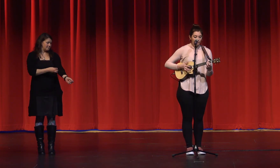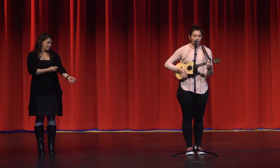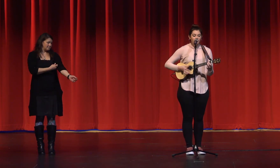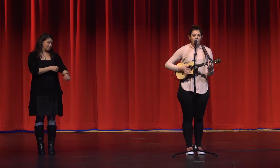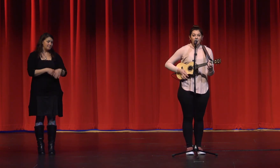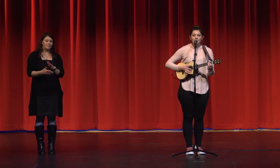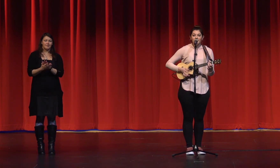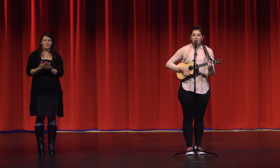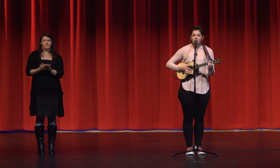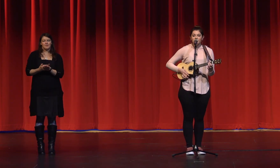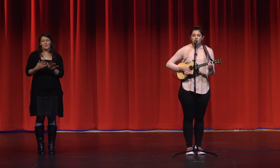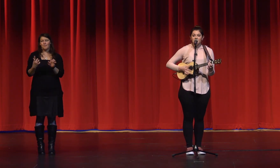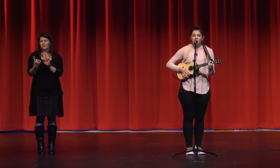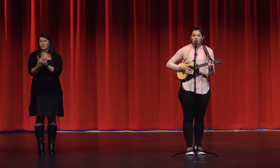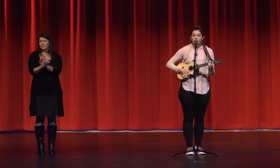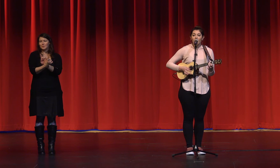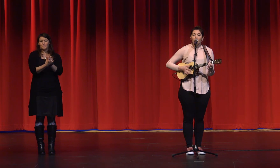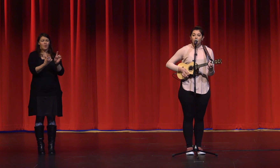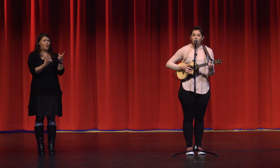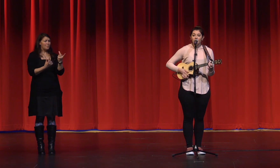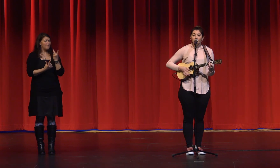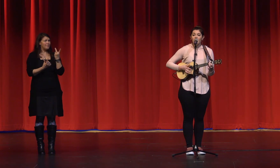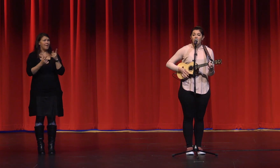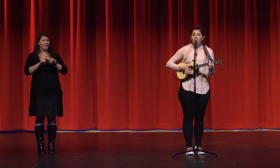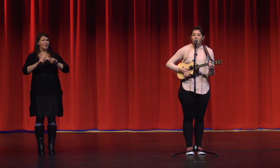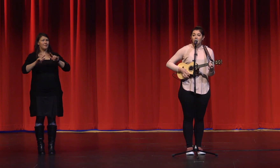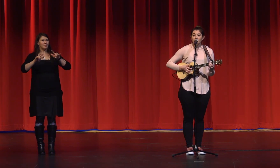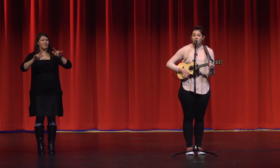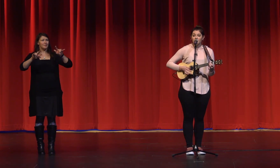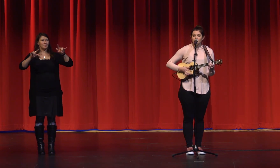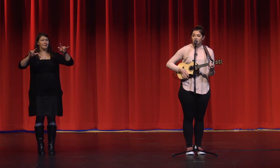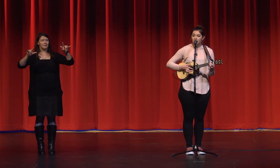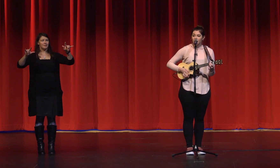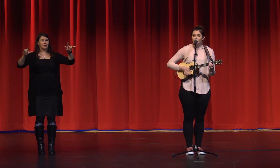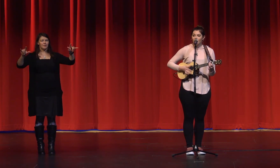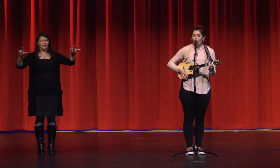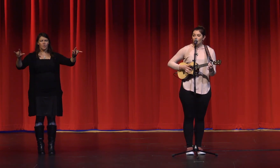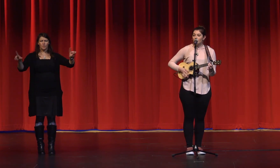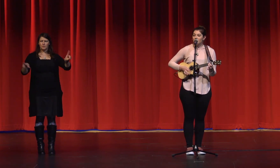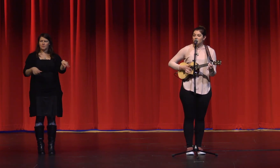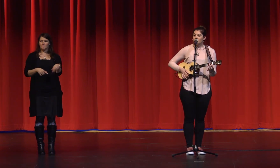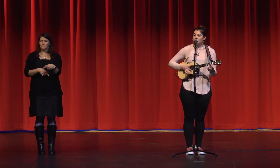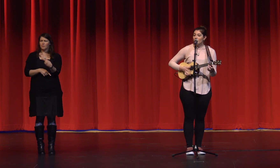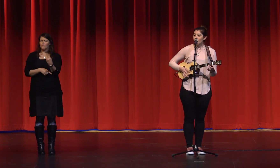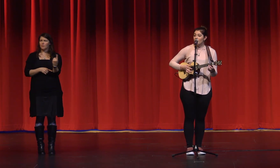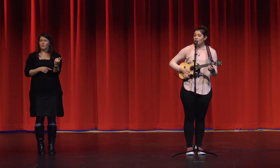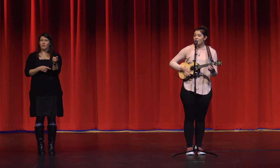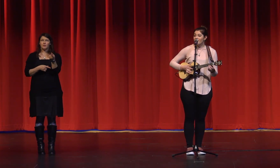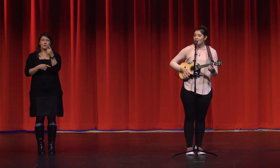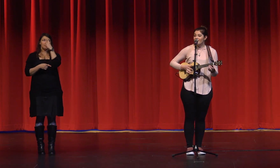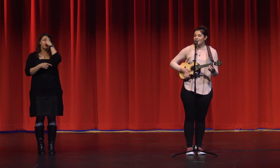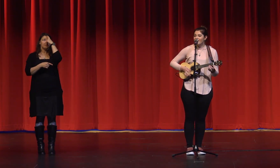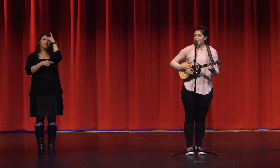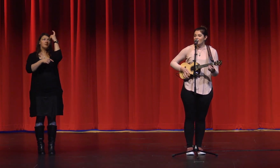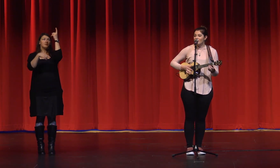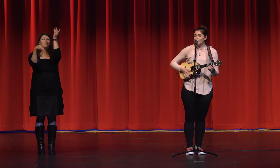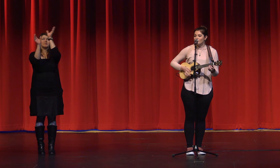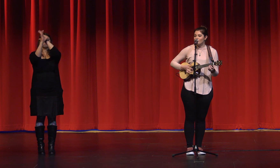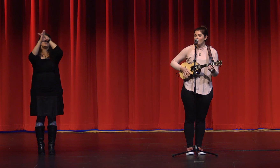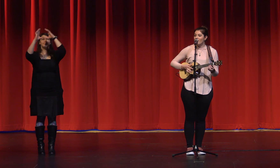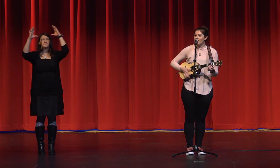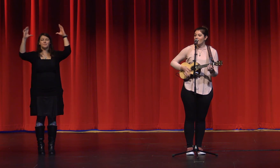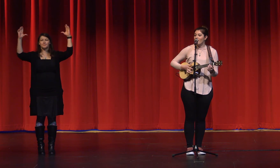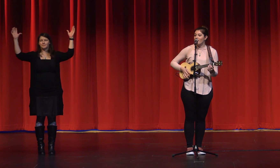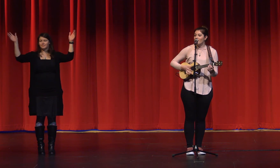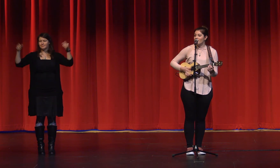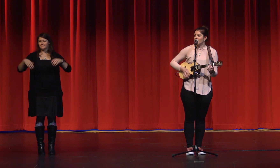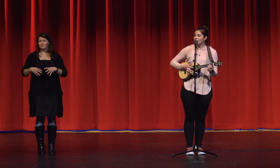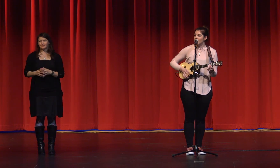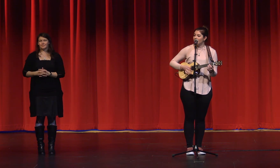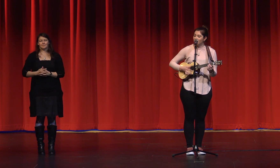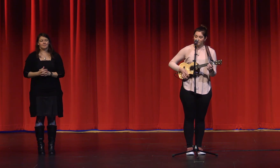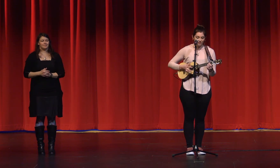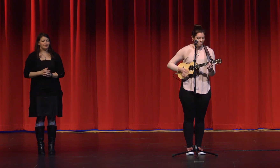Mandy Harvey sings: Nice to meet you, are we flying? Or is it all, in my head?